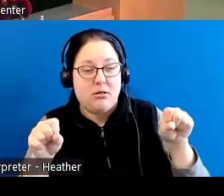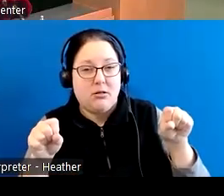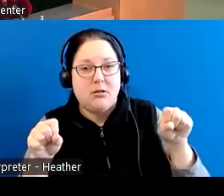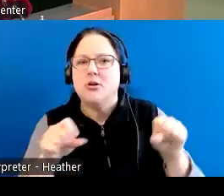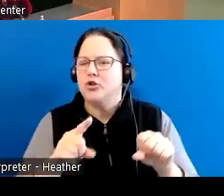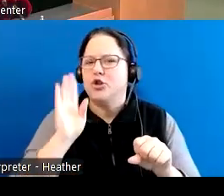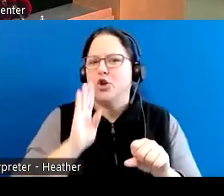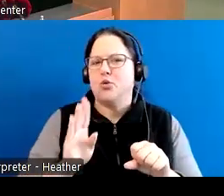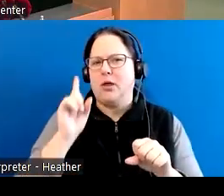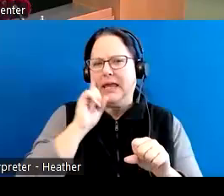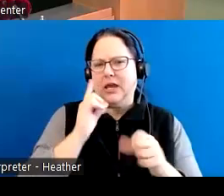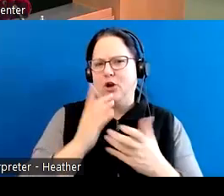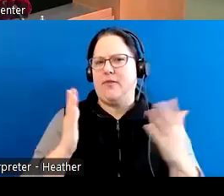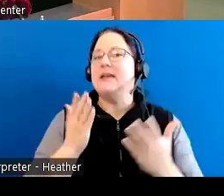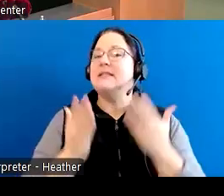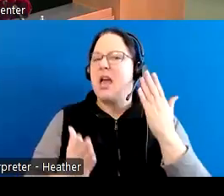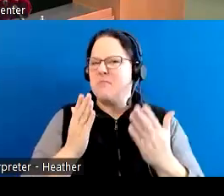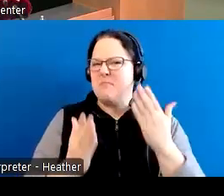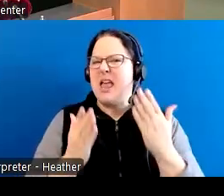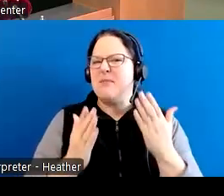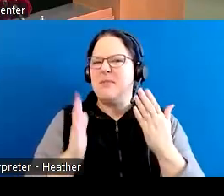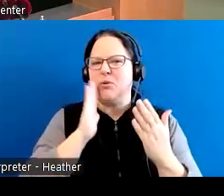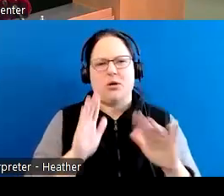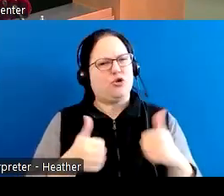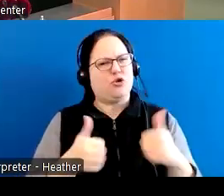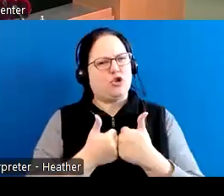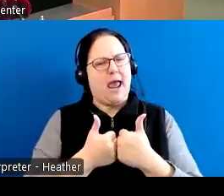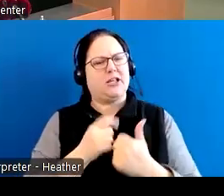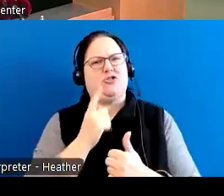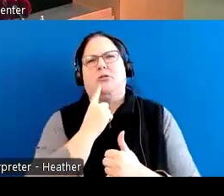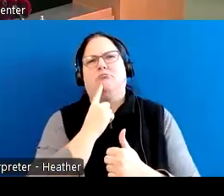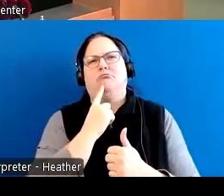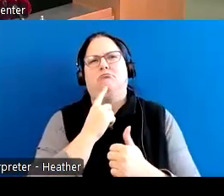that might challenge some of the checky boxes or the automata that you check or the automatic